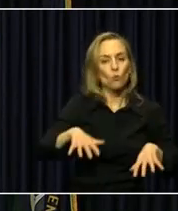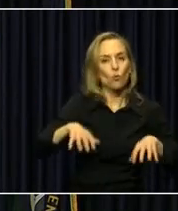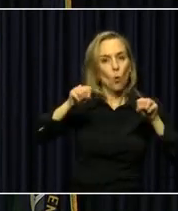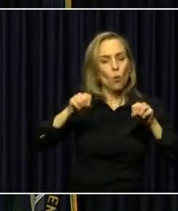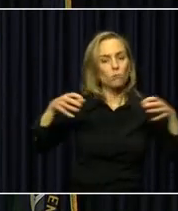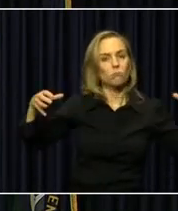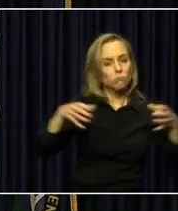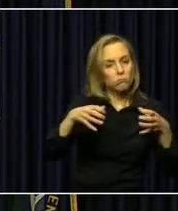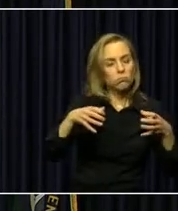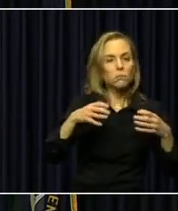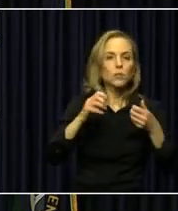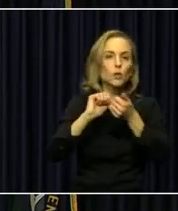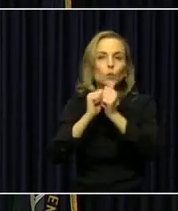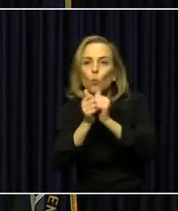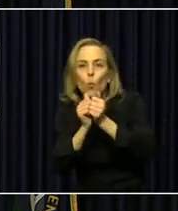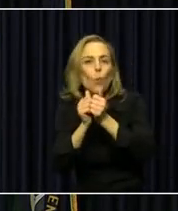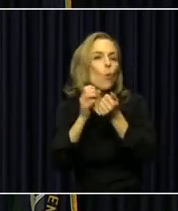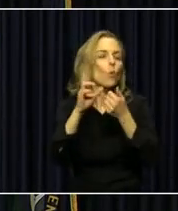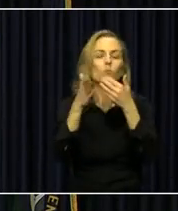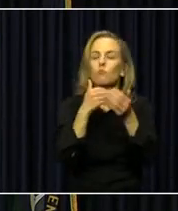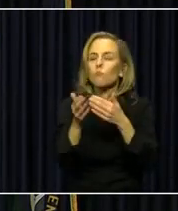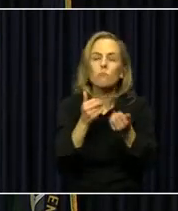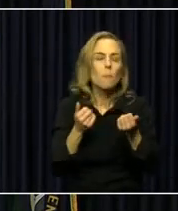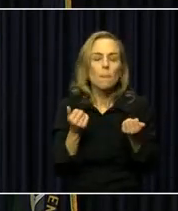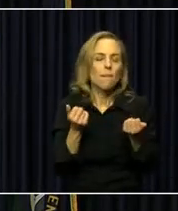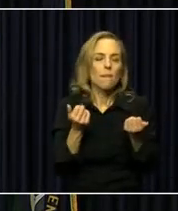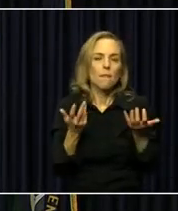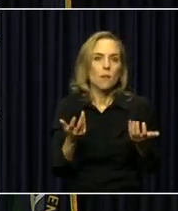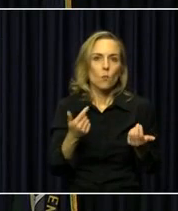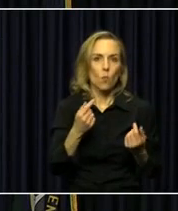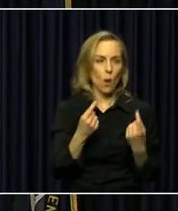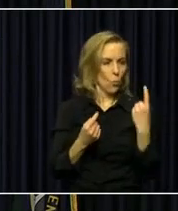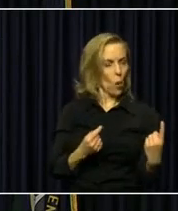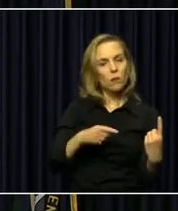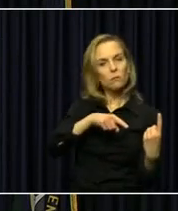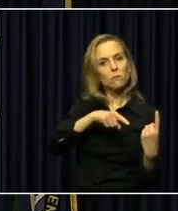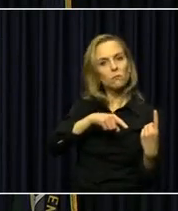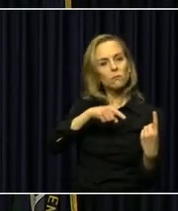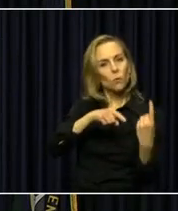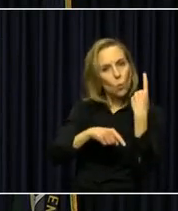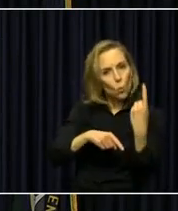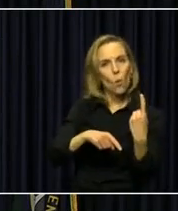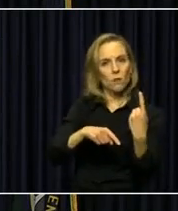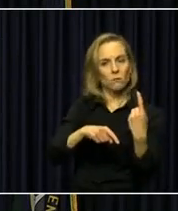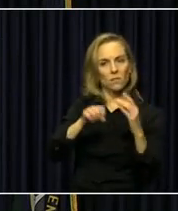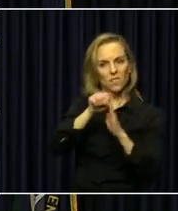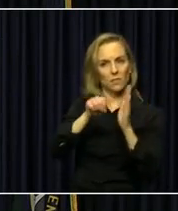AND THEN WHAT I THINK WE'LL SEE IS THAT THERE WAS NOT SOCIAL DISTANCING.